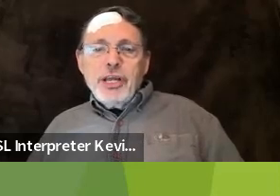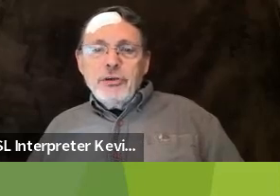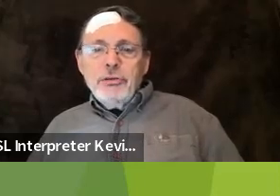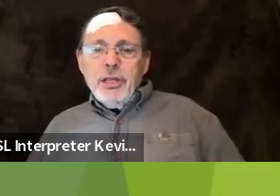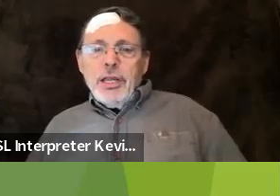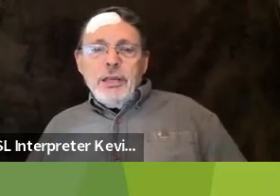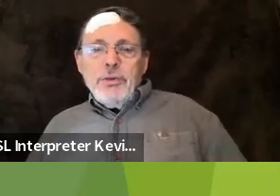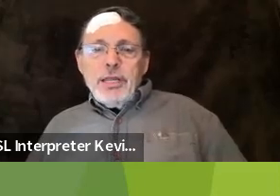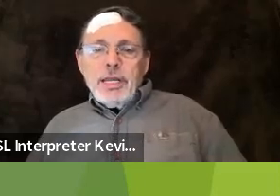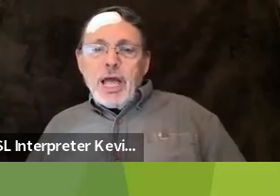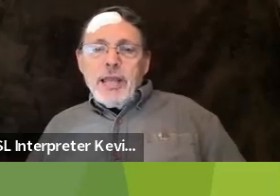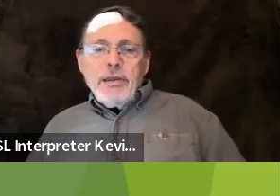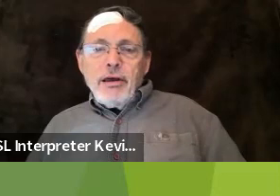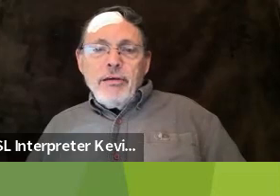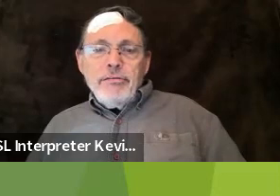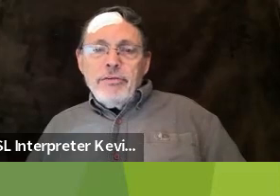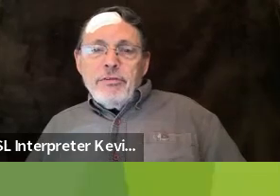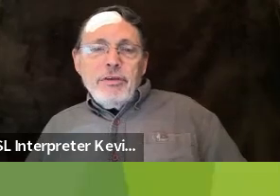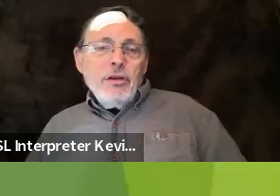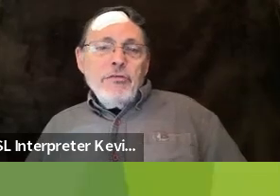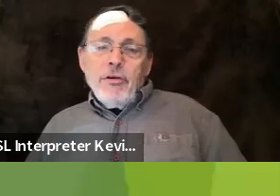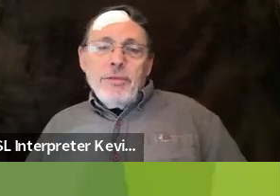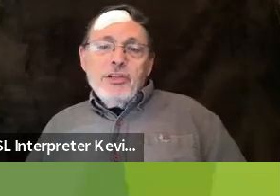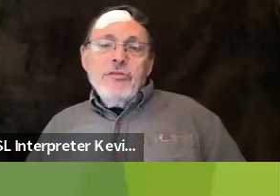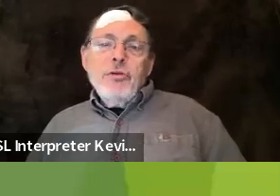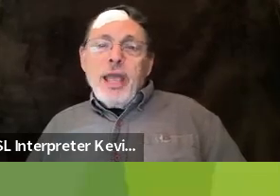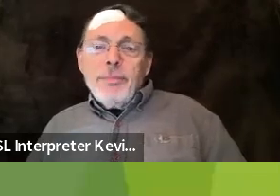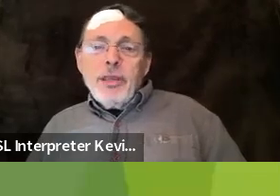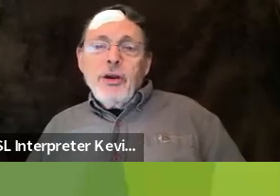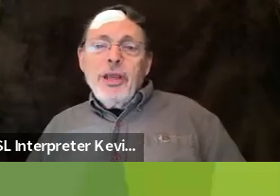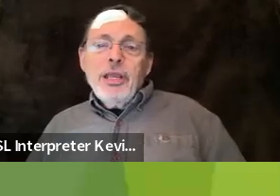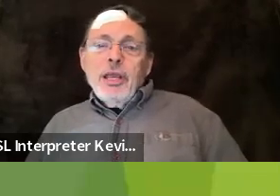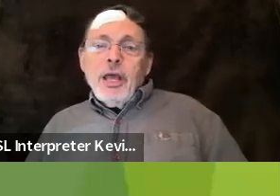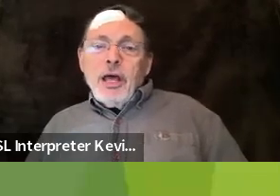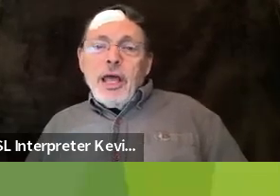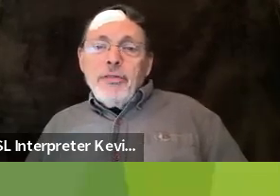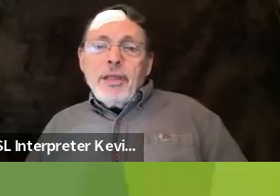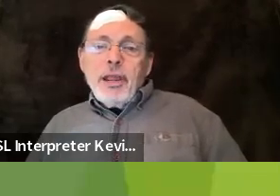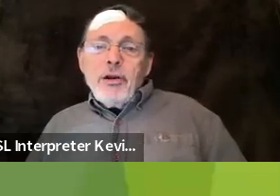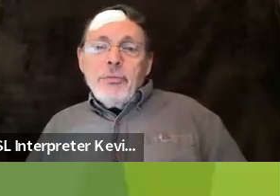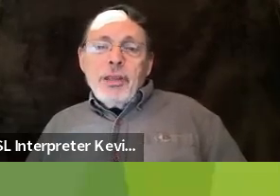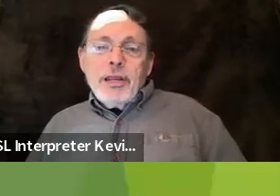but in general, with any kind of you know, verbiage or vocabulary, healthcare related